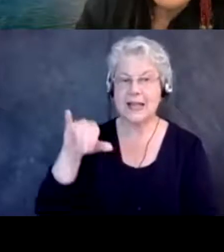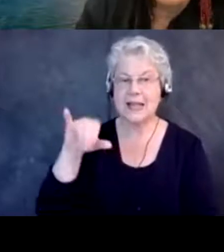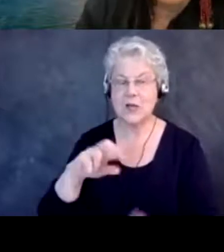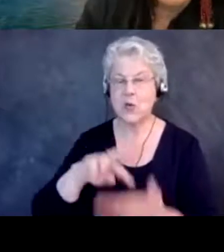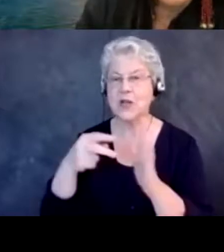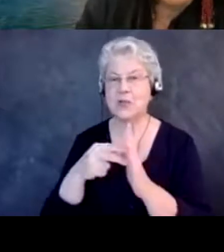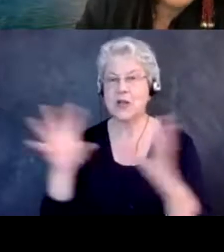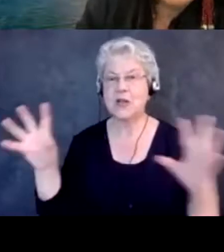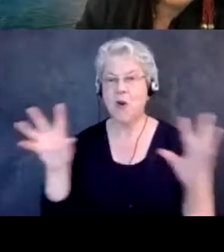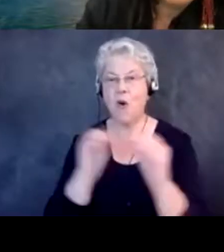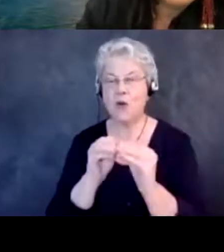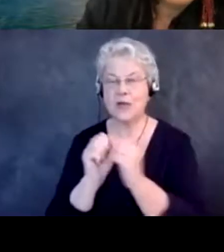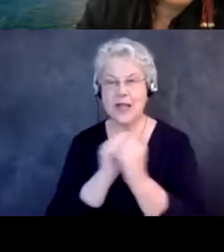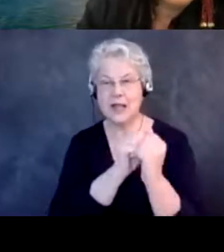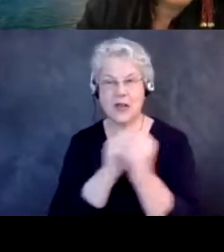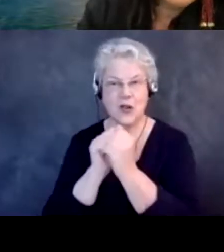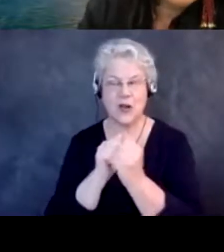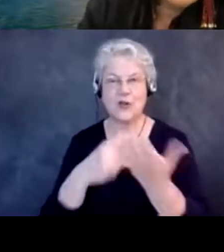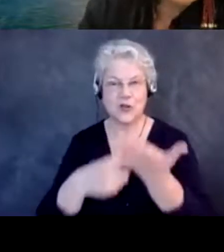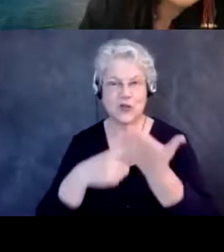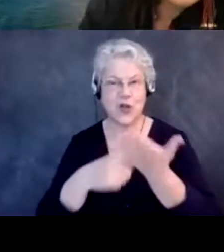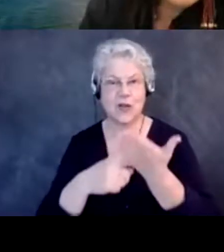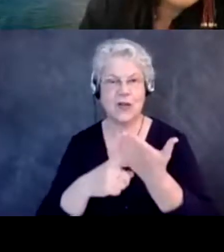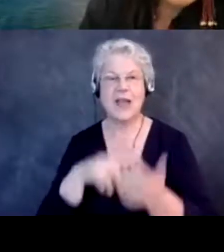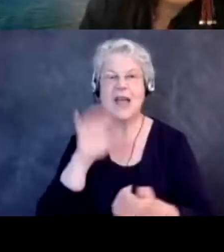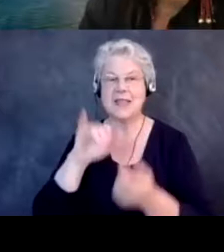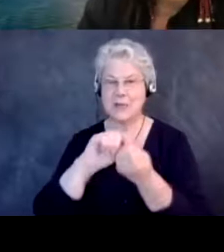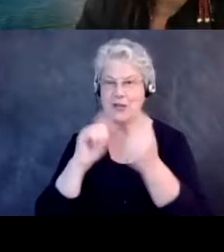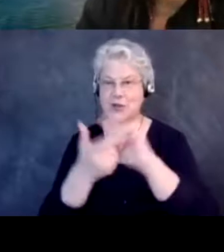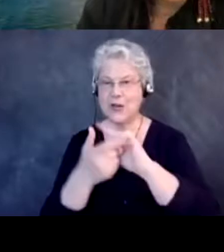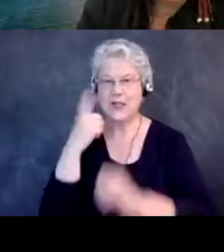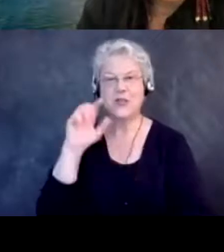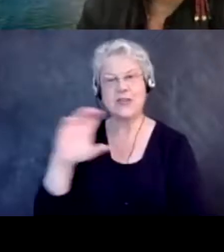our future.” That was the translation that the elders gave us for CCP. So this plan went from